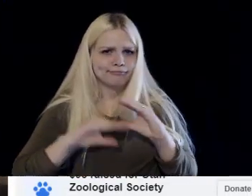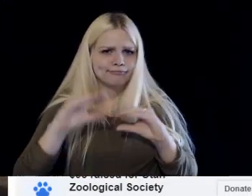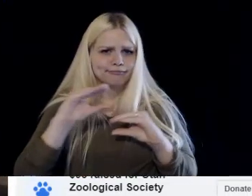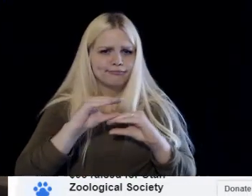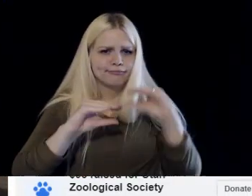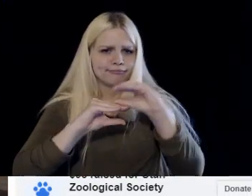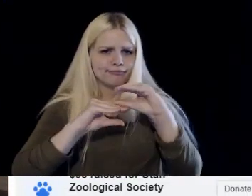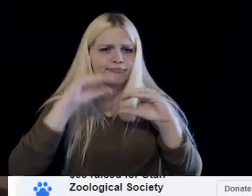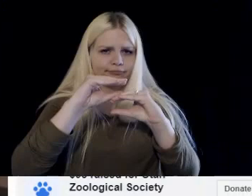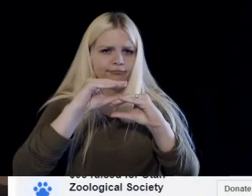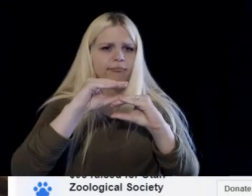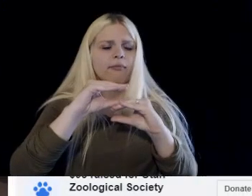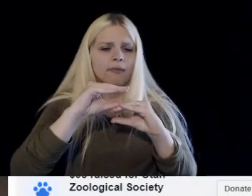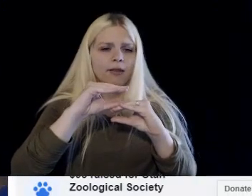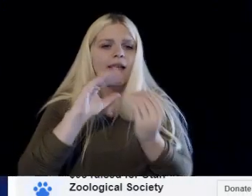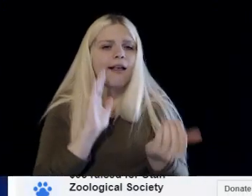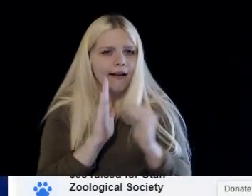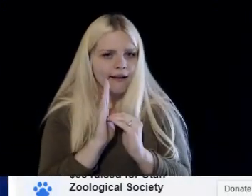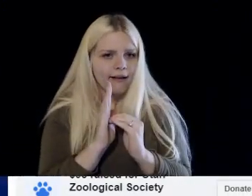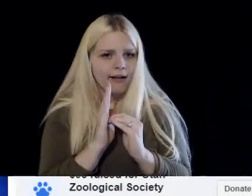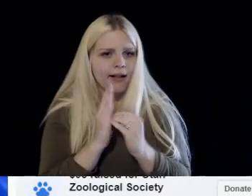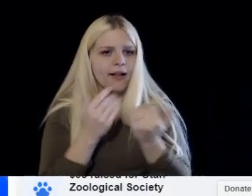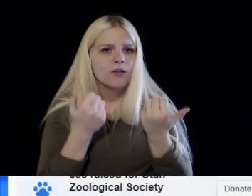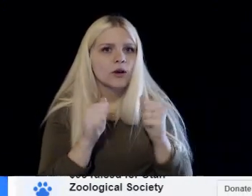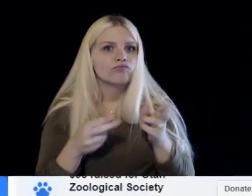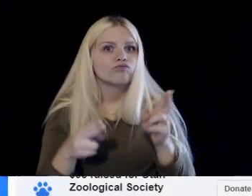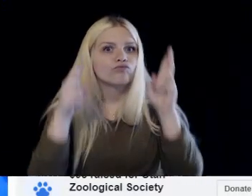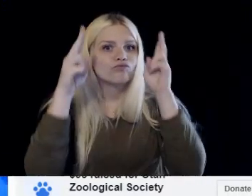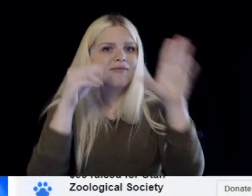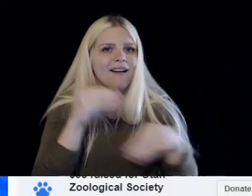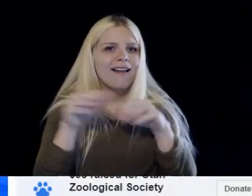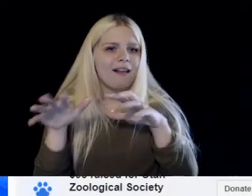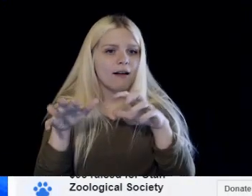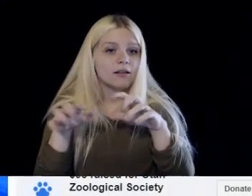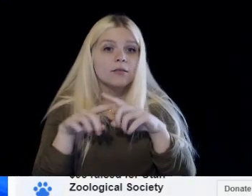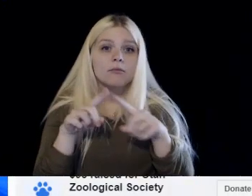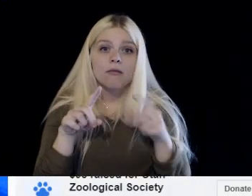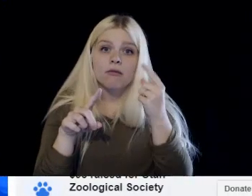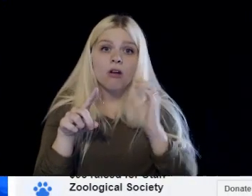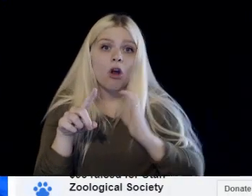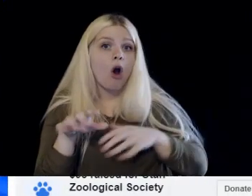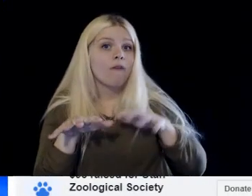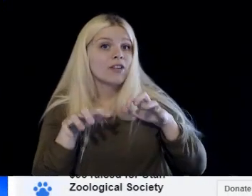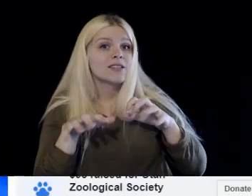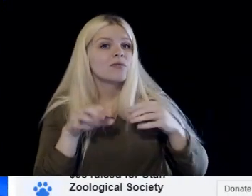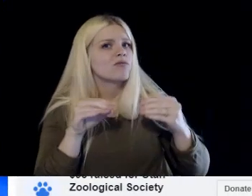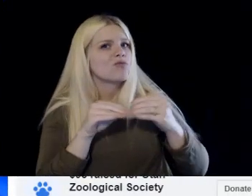Again, we're trying to expedite it a bit by putting the ice in it, but our freezer is much colder than your home freezer. Erica: Wow.